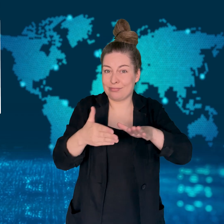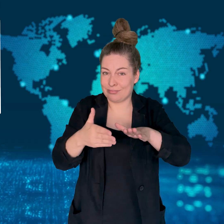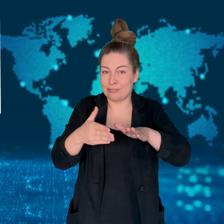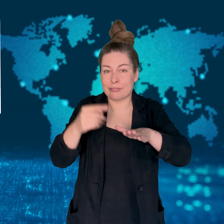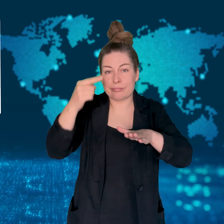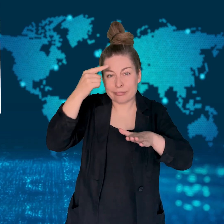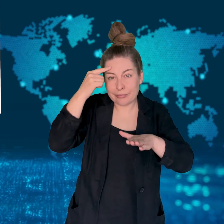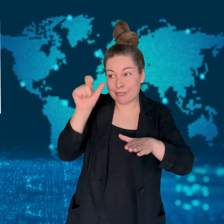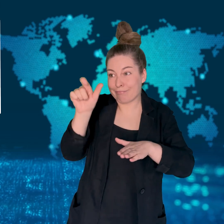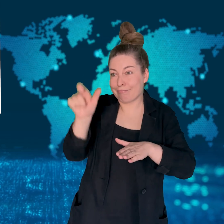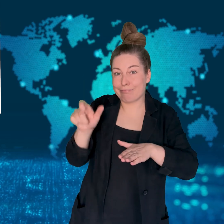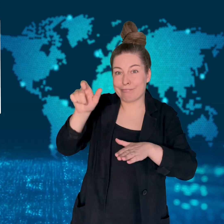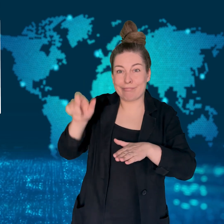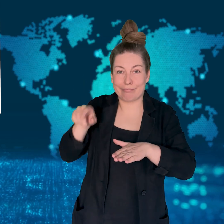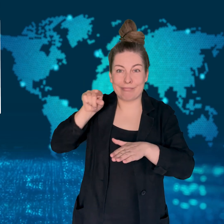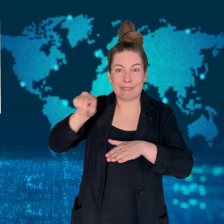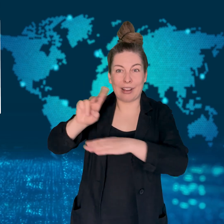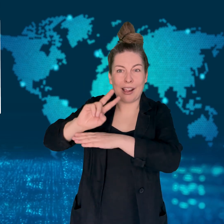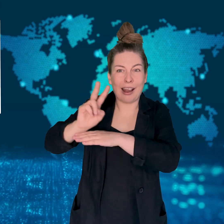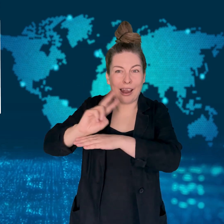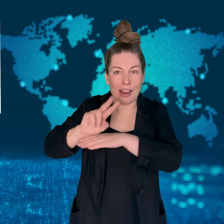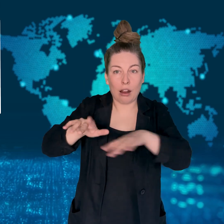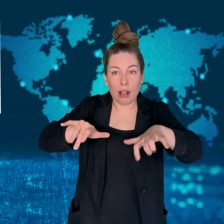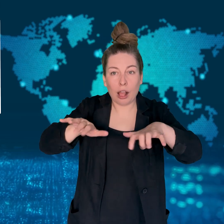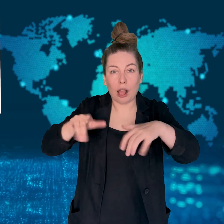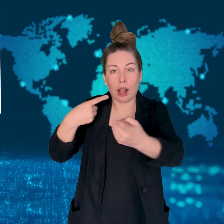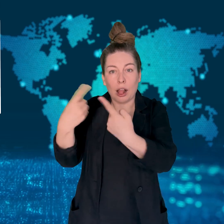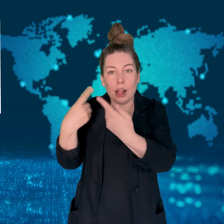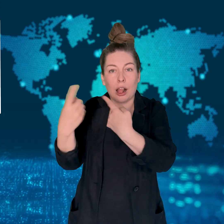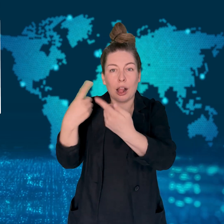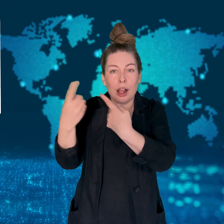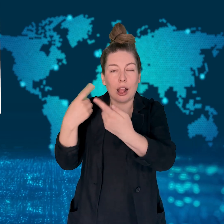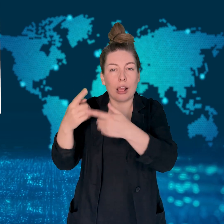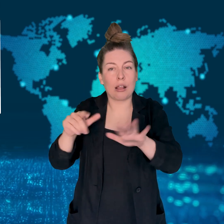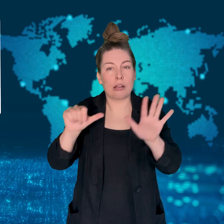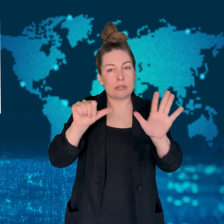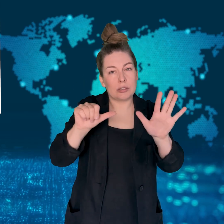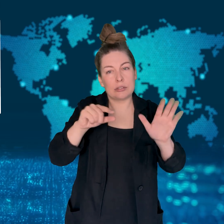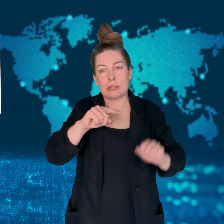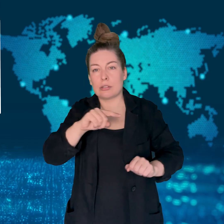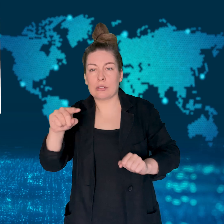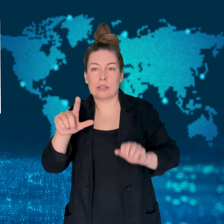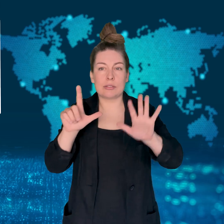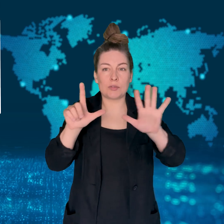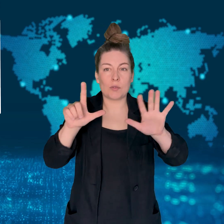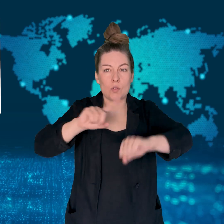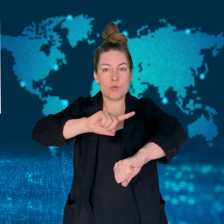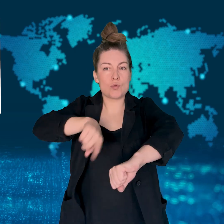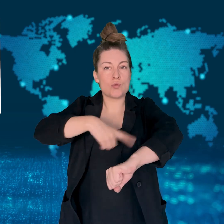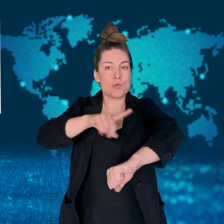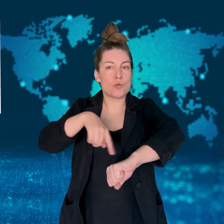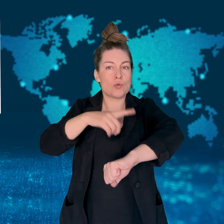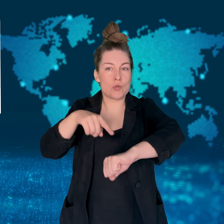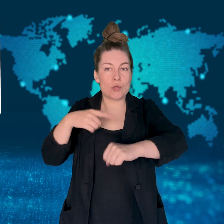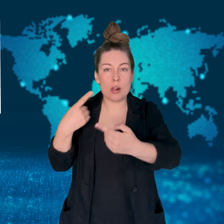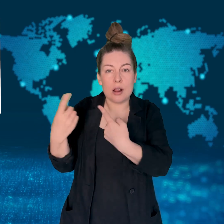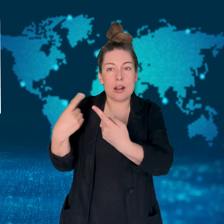It's believed that the boy interacted with the scammers for around 6 or 7 hours.